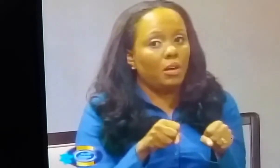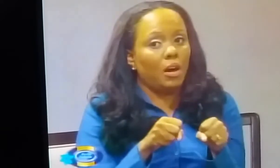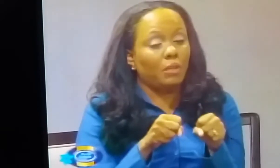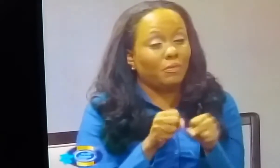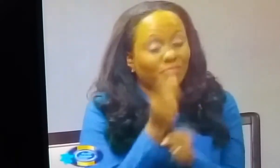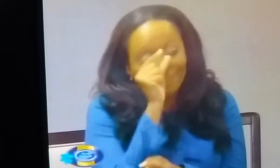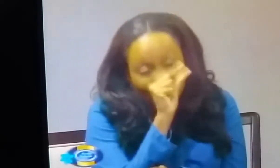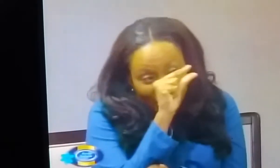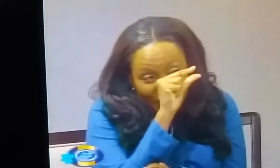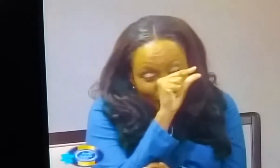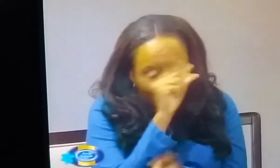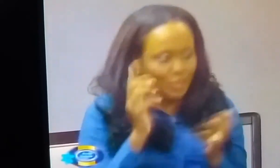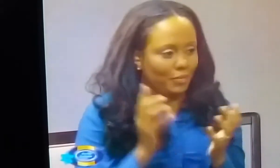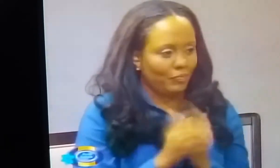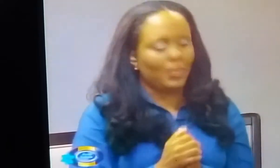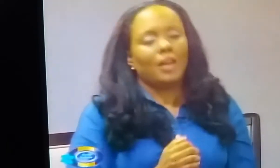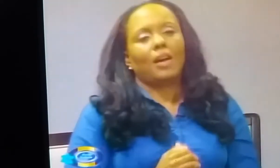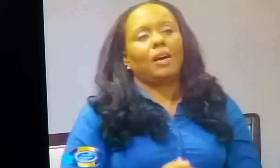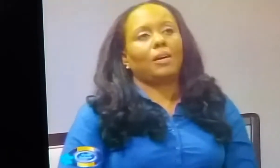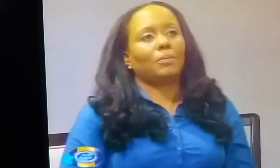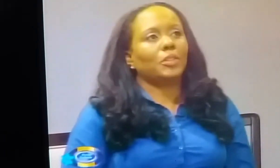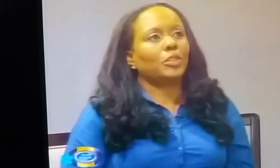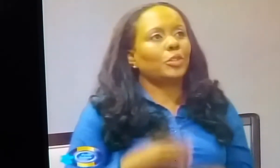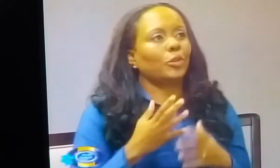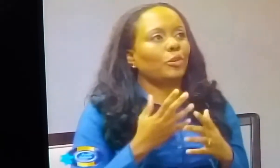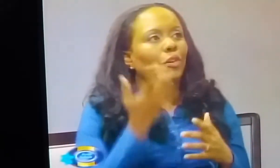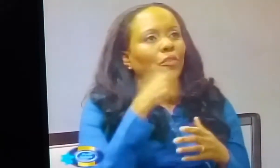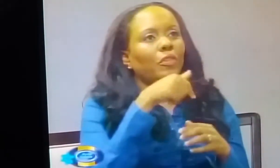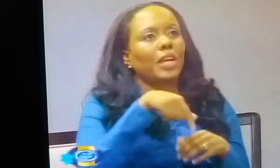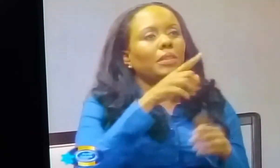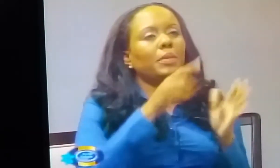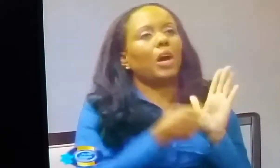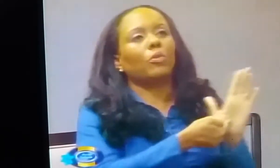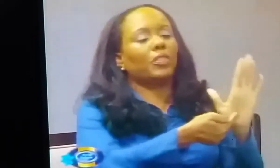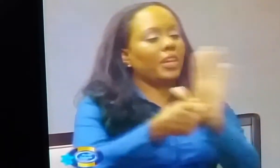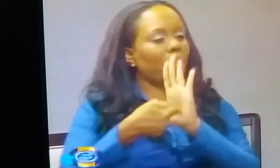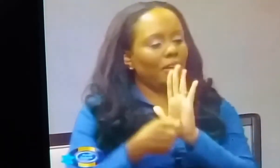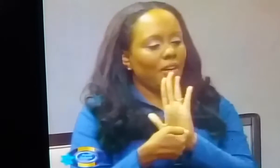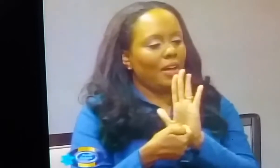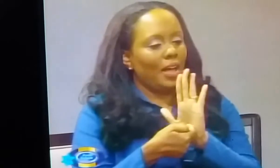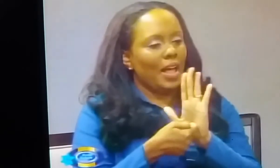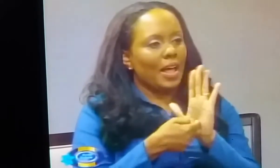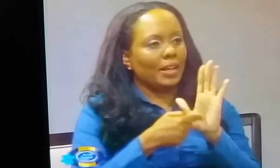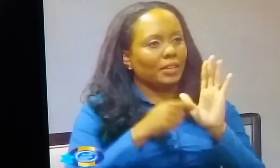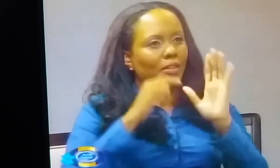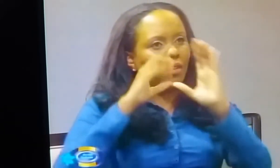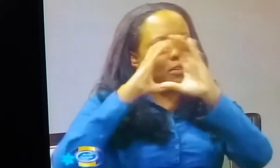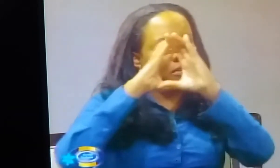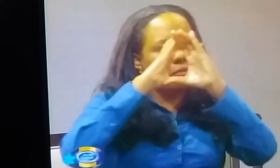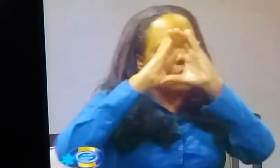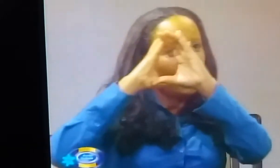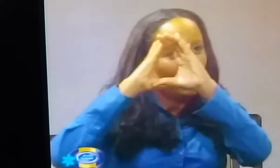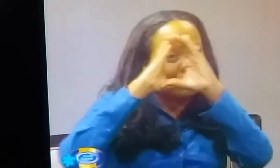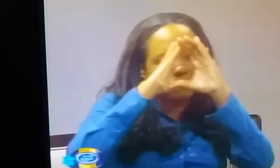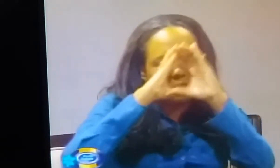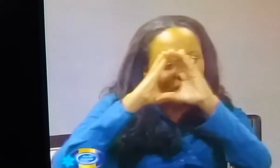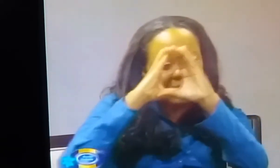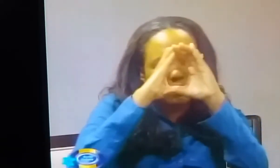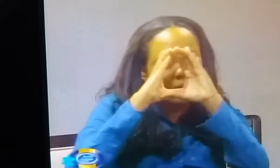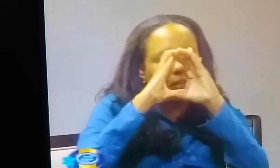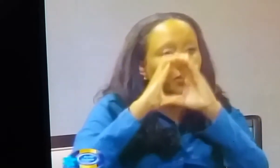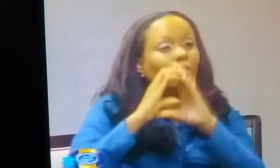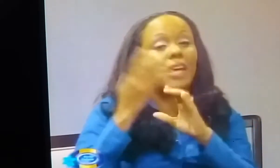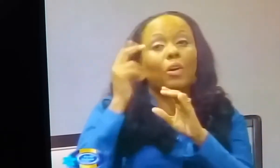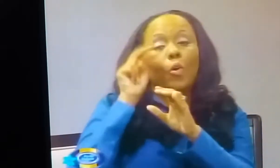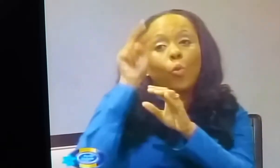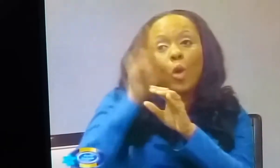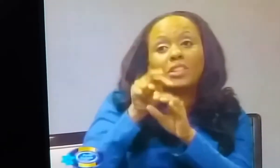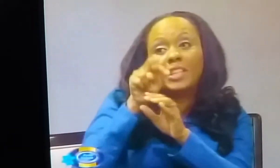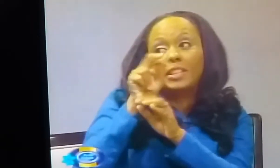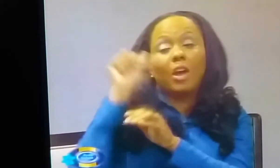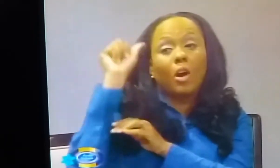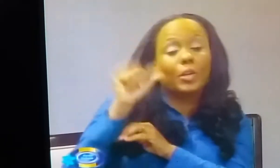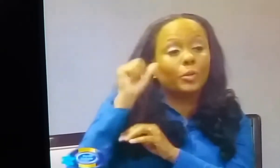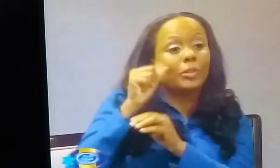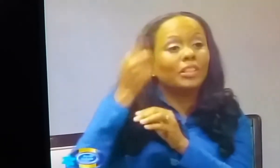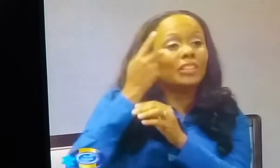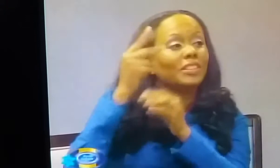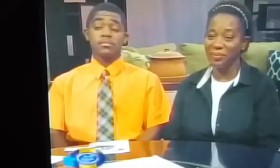this - or not so for them to be out there and take videos and watching the audio to see the